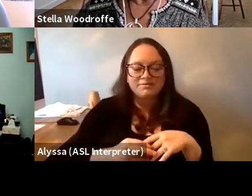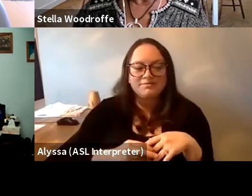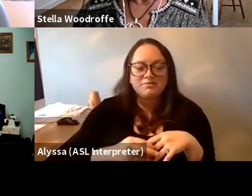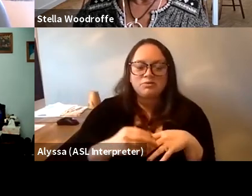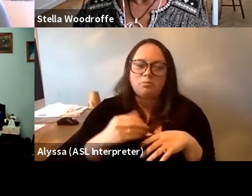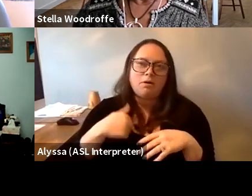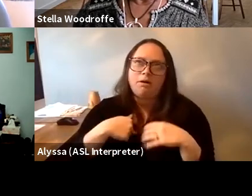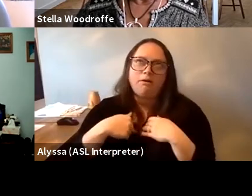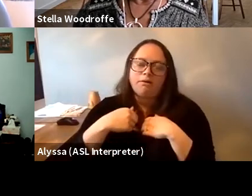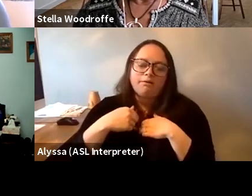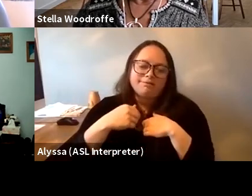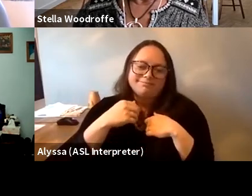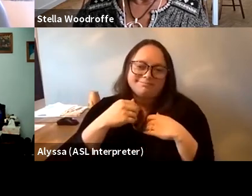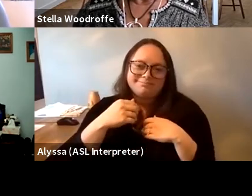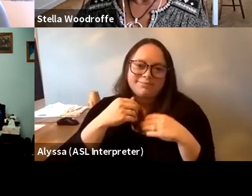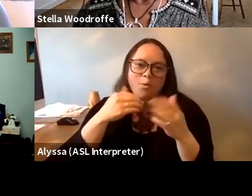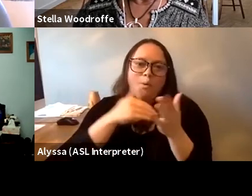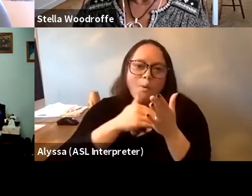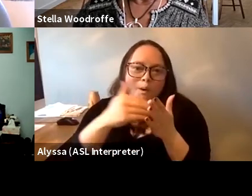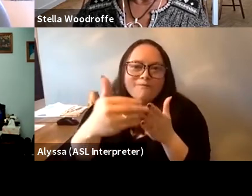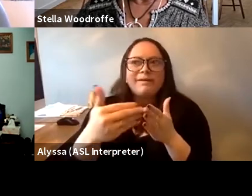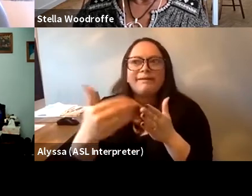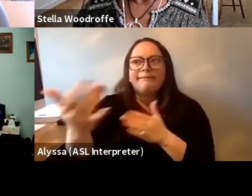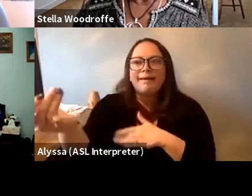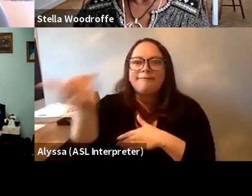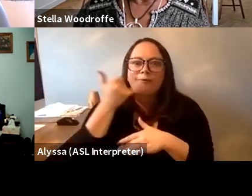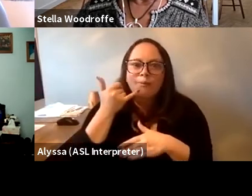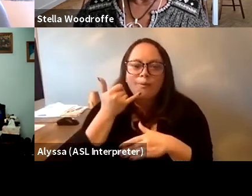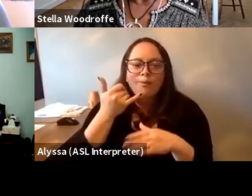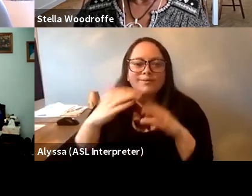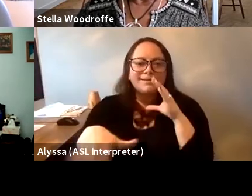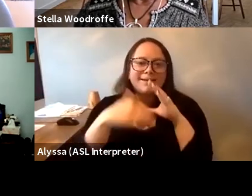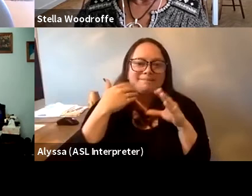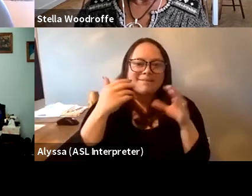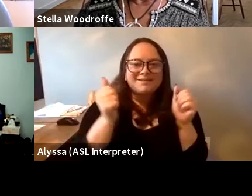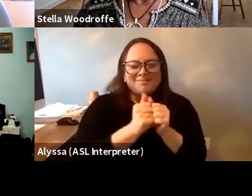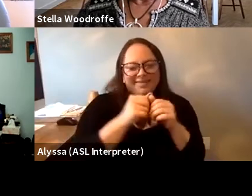emails with that same complaint or concern that he has to